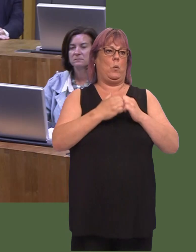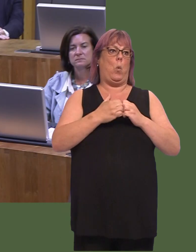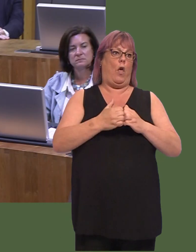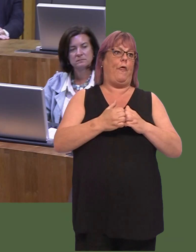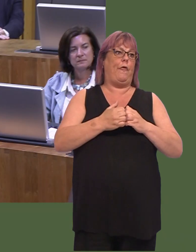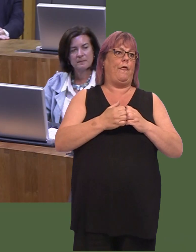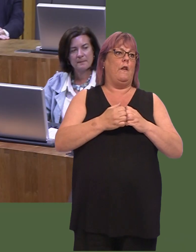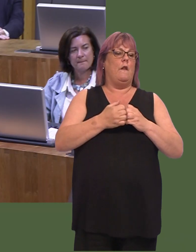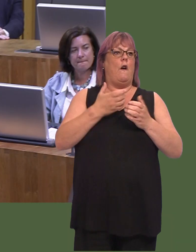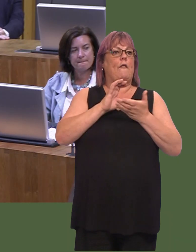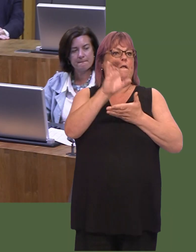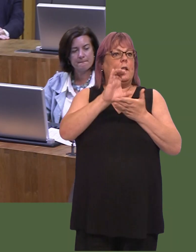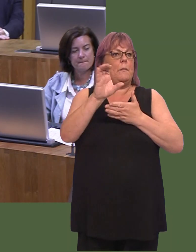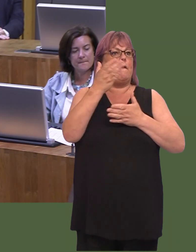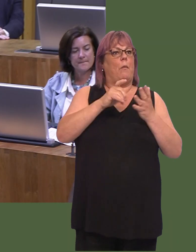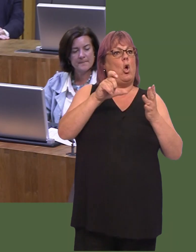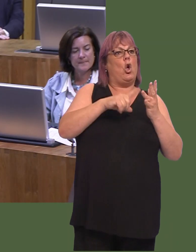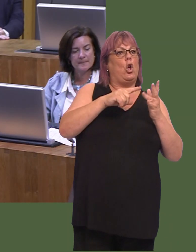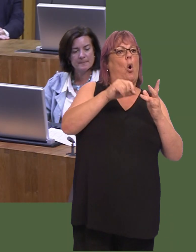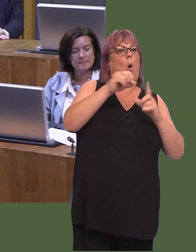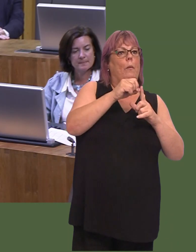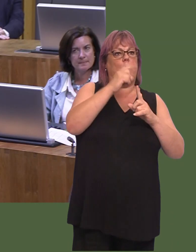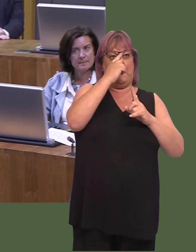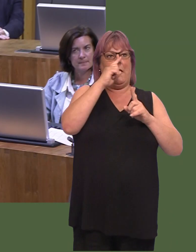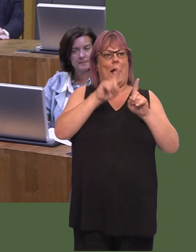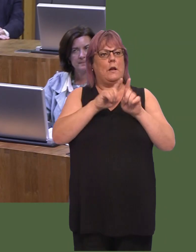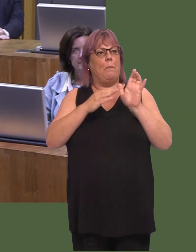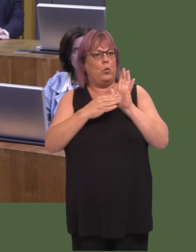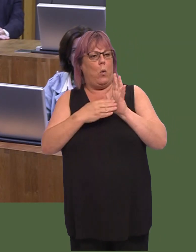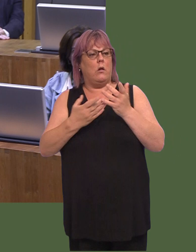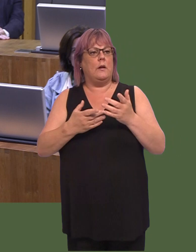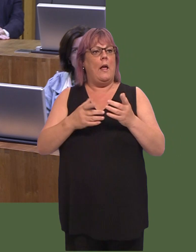to Wales and provides jobs and volunteering opportunities to around 100,000 people.